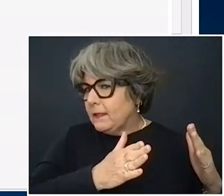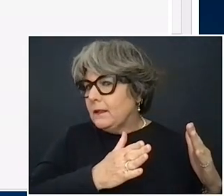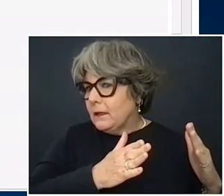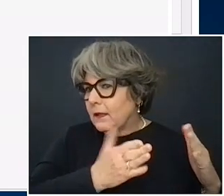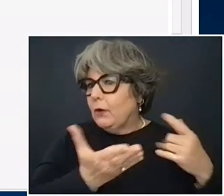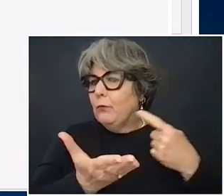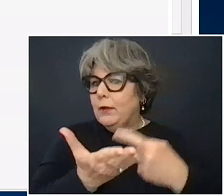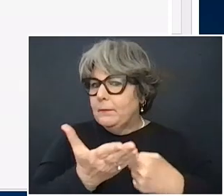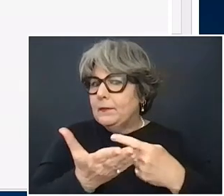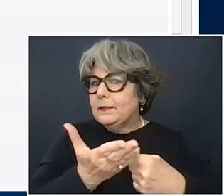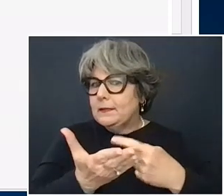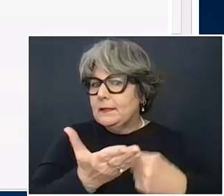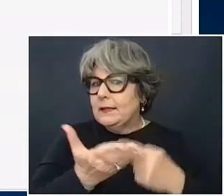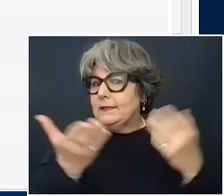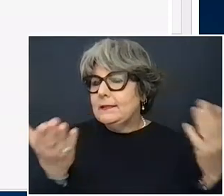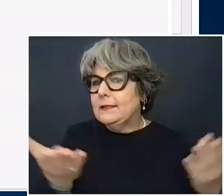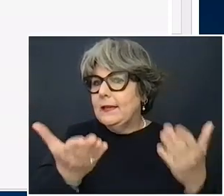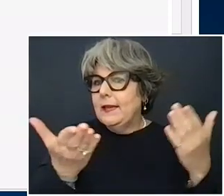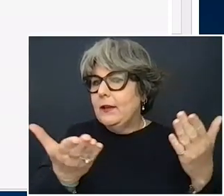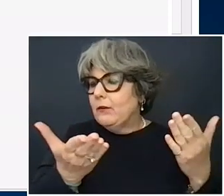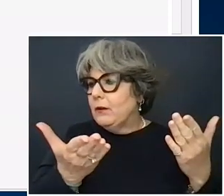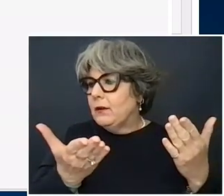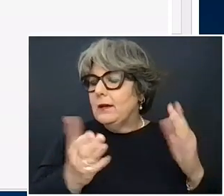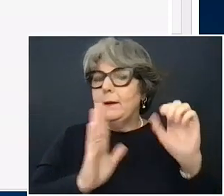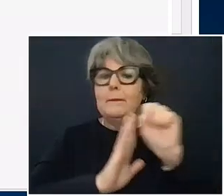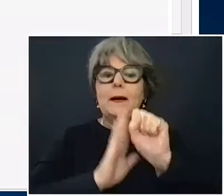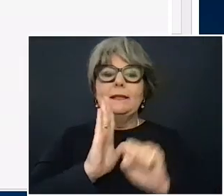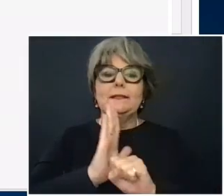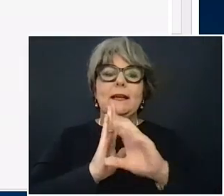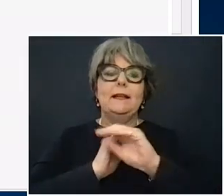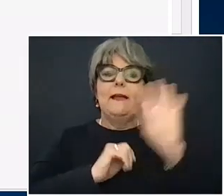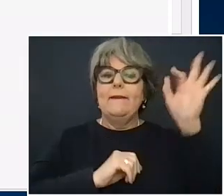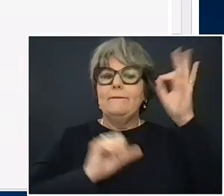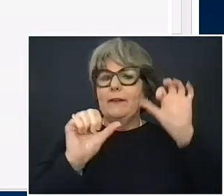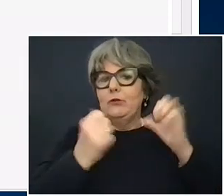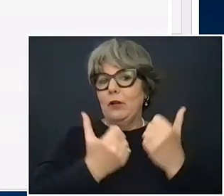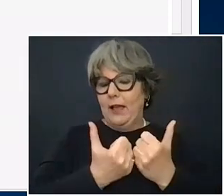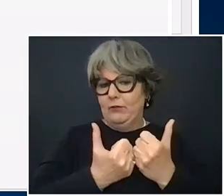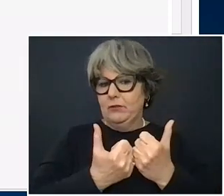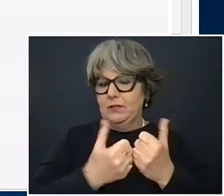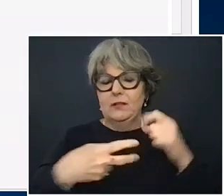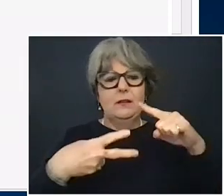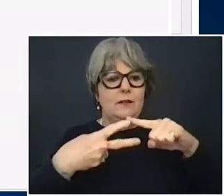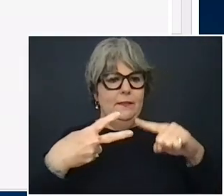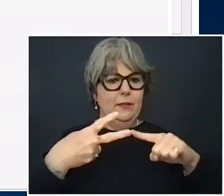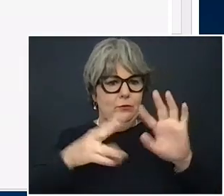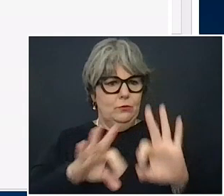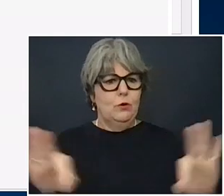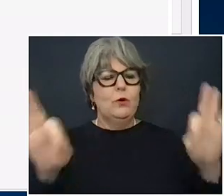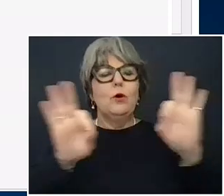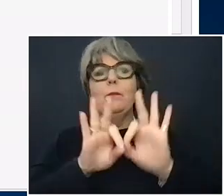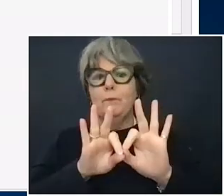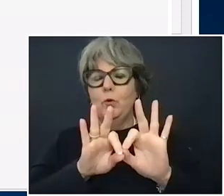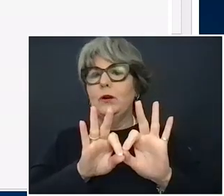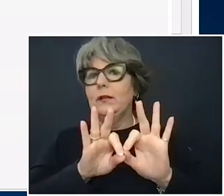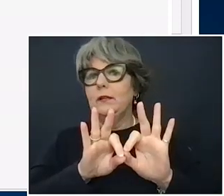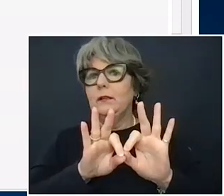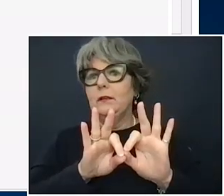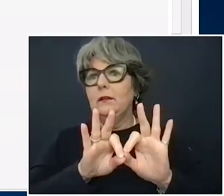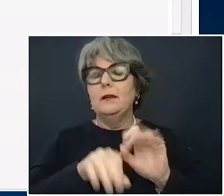here, by state and Federal agencies, we just think these are important things that we make sure we keep an eye out on because